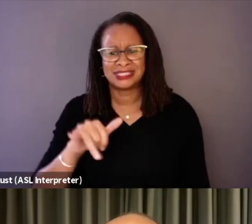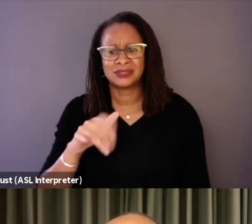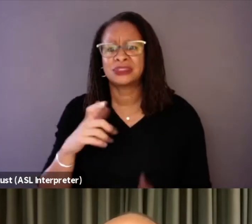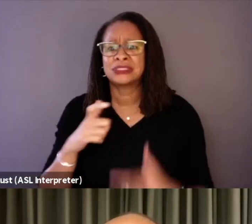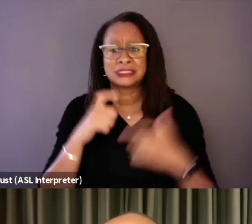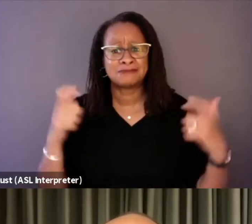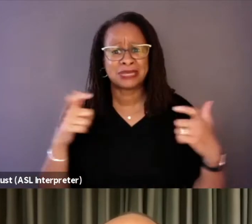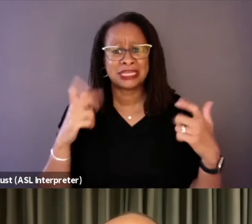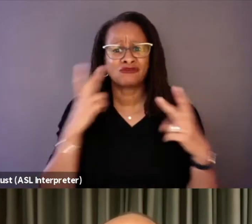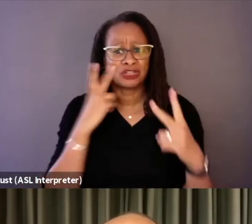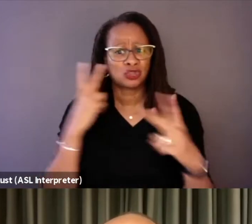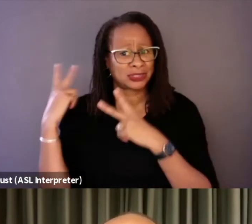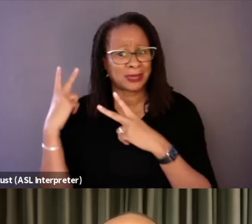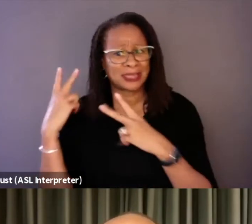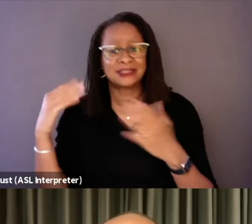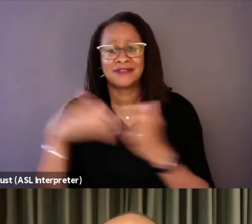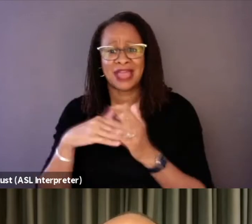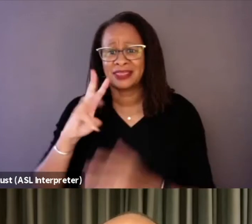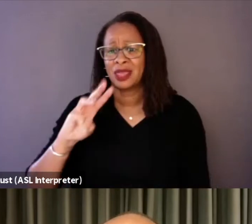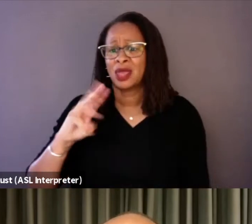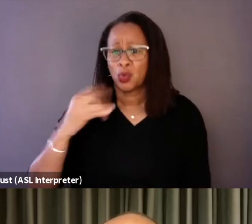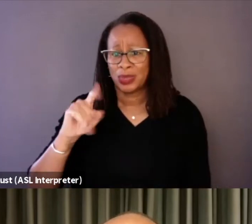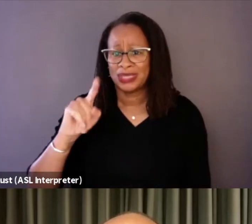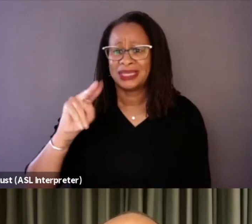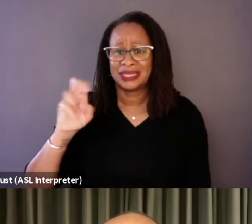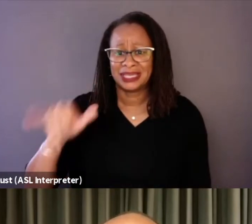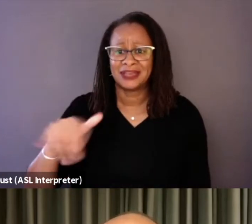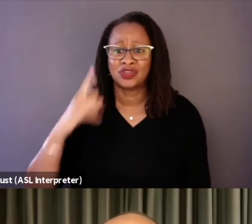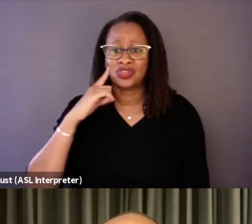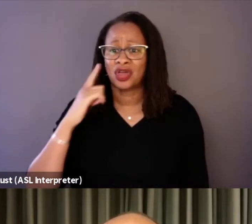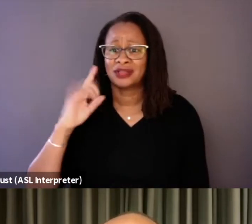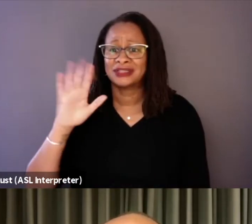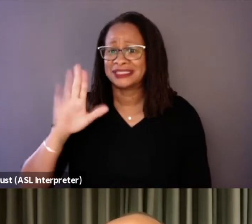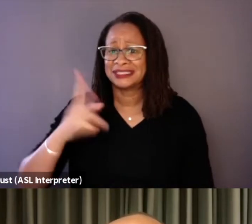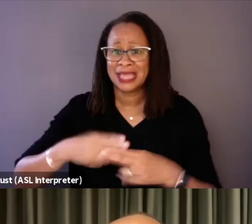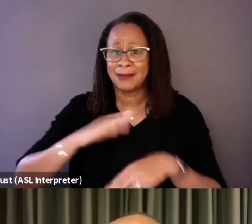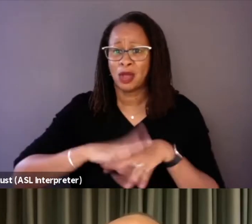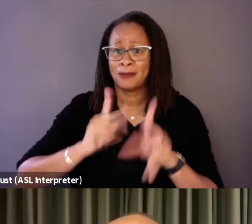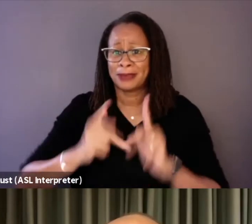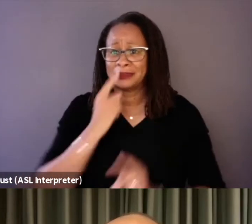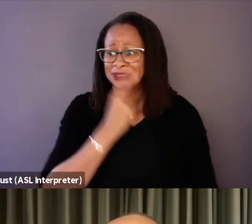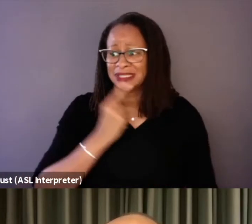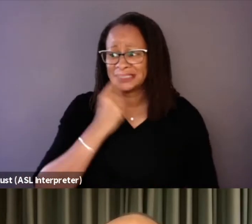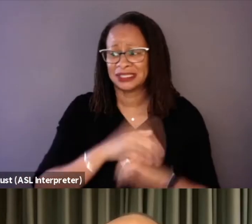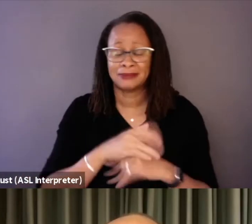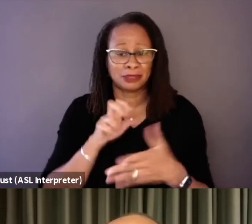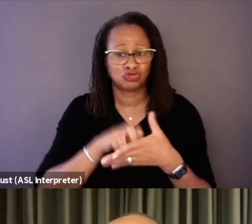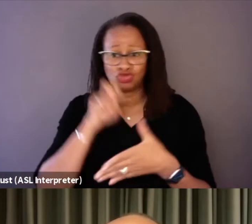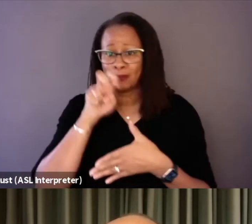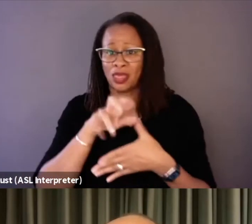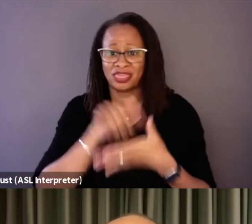And so you think like his name's on people's lips, and so why not jump on that train as it's going along.